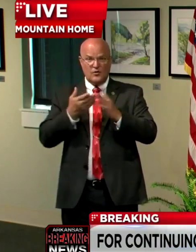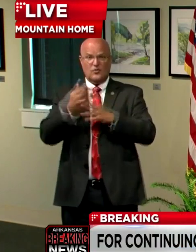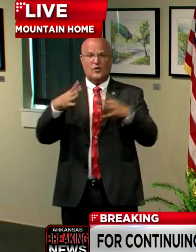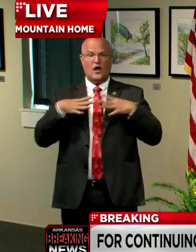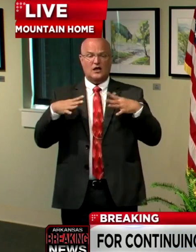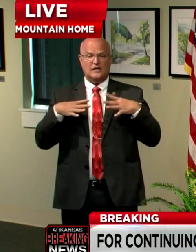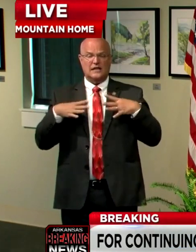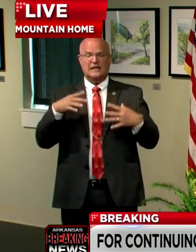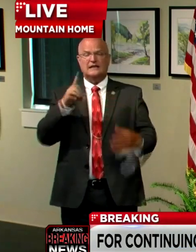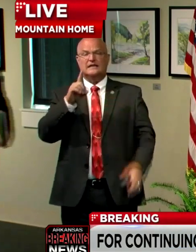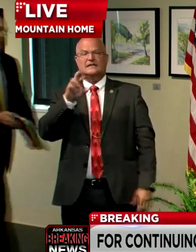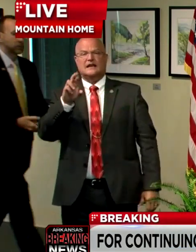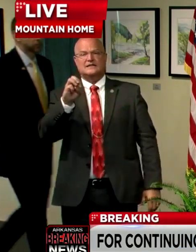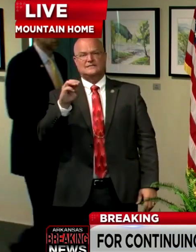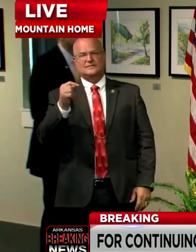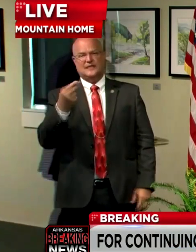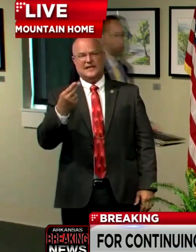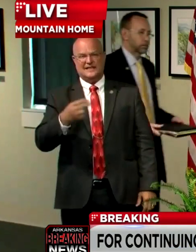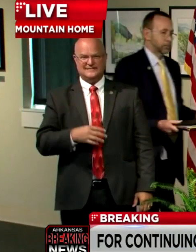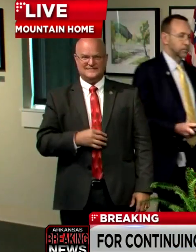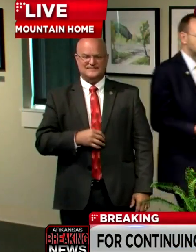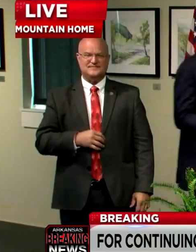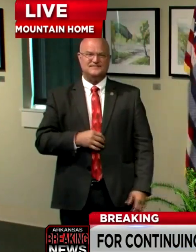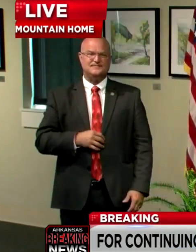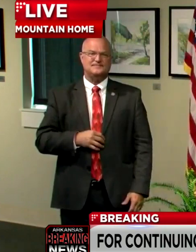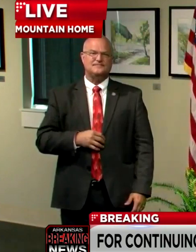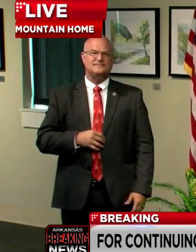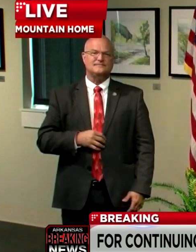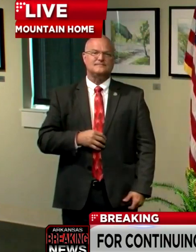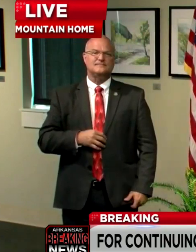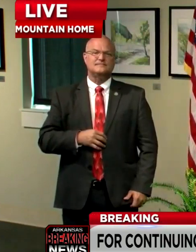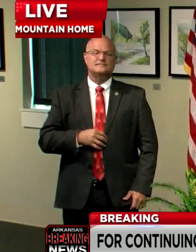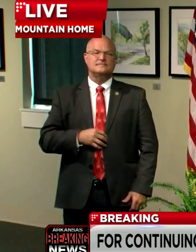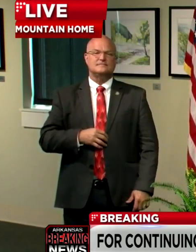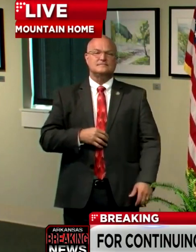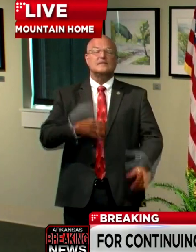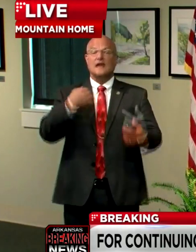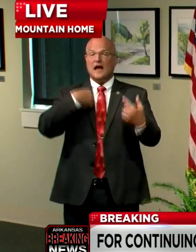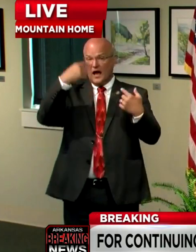SUDDEN OUT OF THE BLOCK PARTY YOU HAVE 10 CASES. THAT'S WHAT YOU WANT TO AVOID